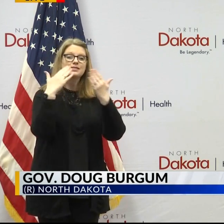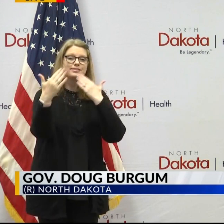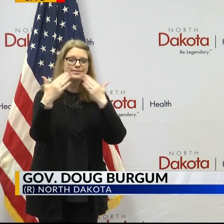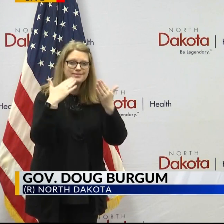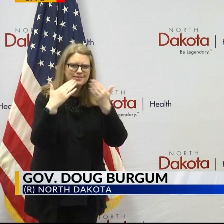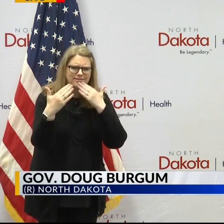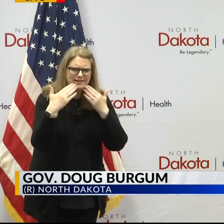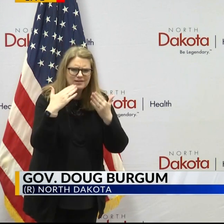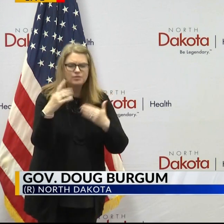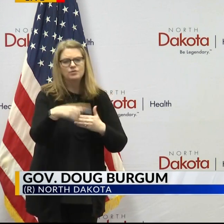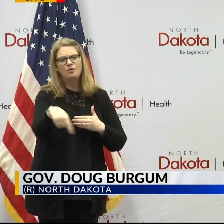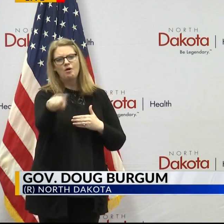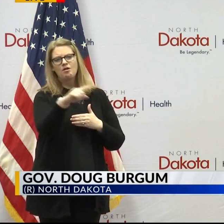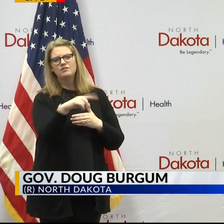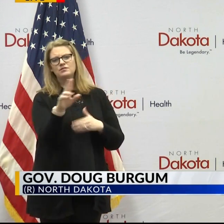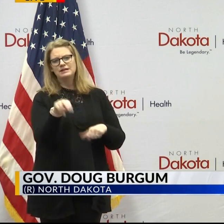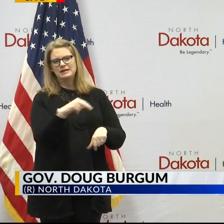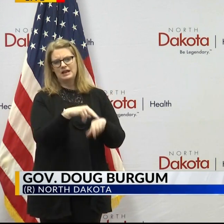CHAPLAIN FOR THE NORTH DAKOTA